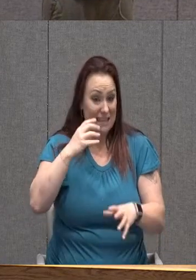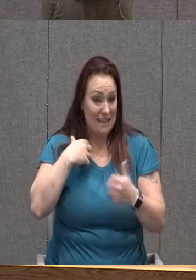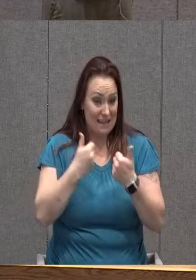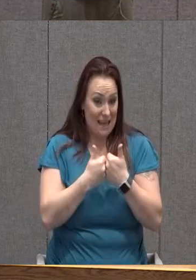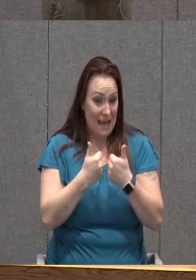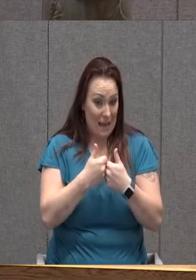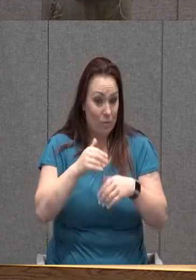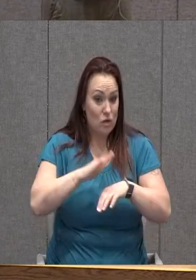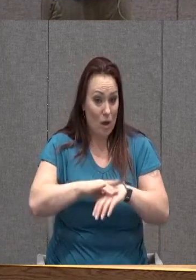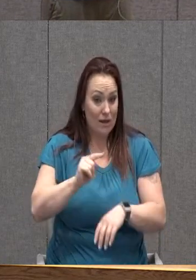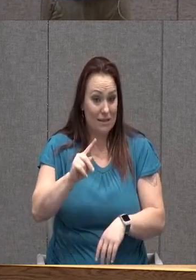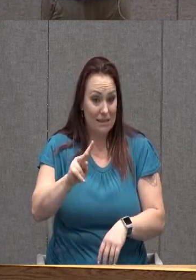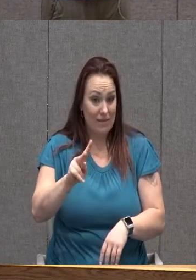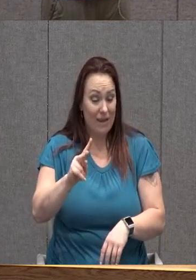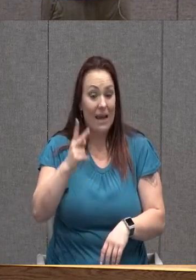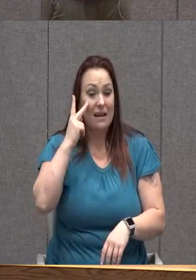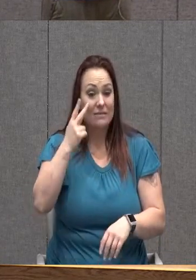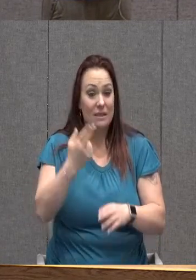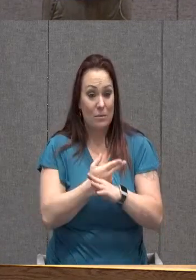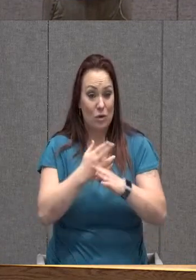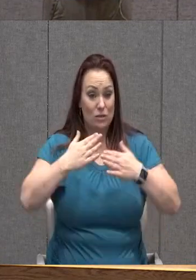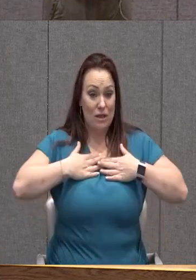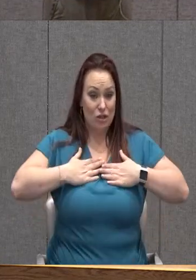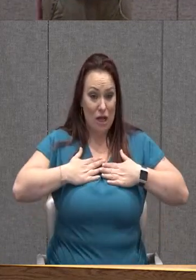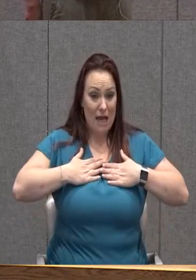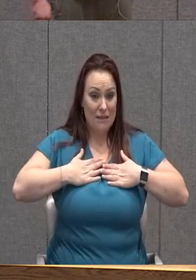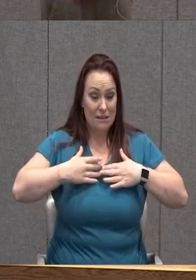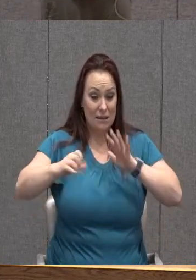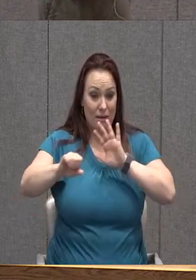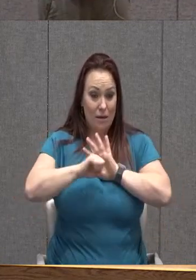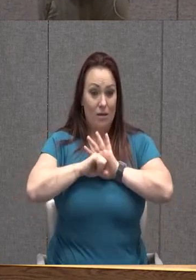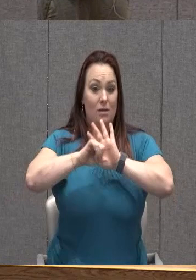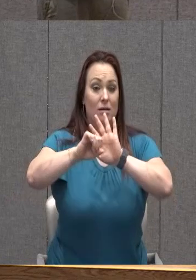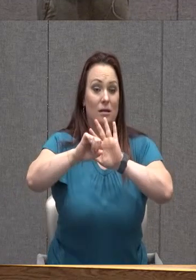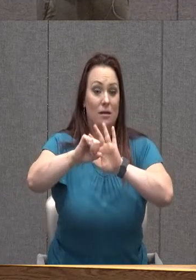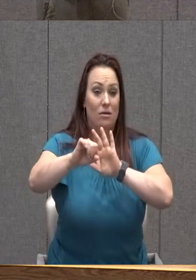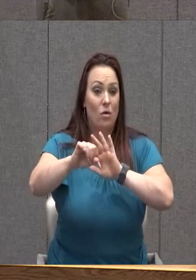or their thighs, or their feet, to trap,